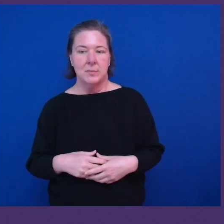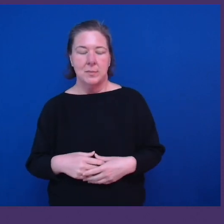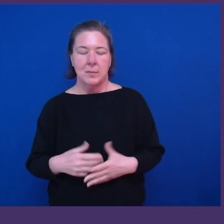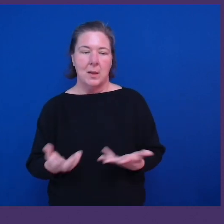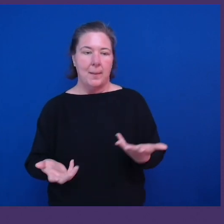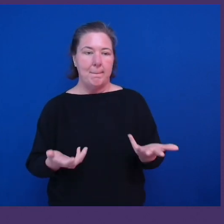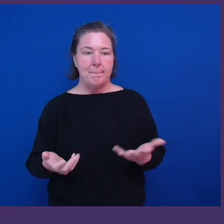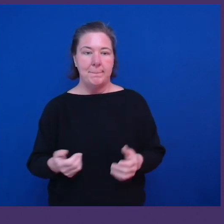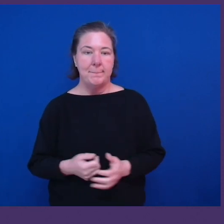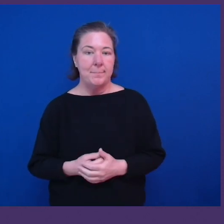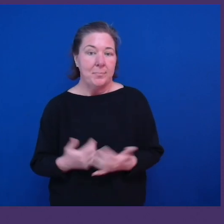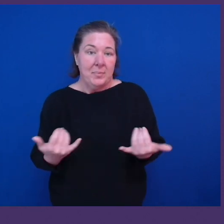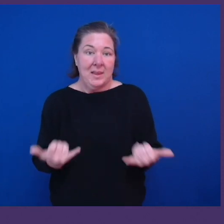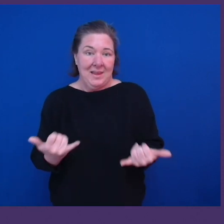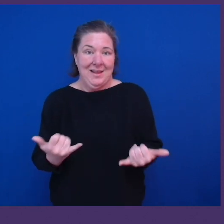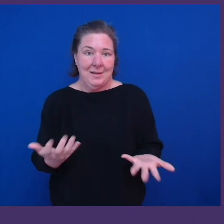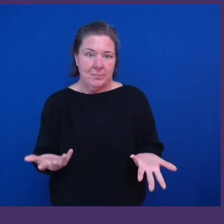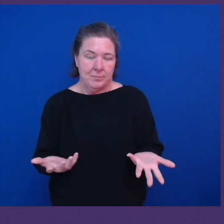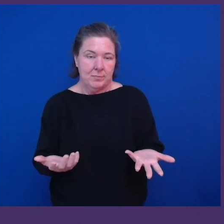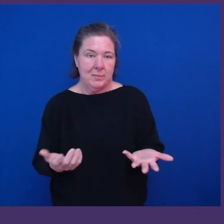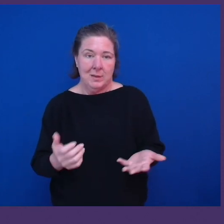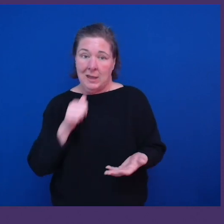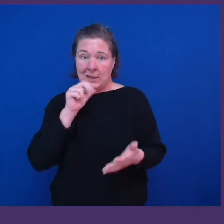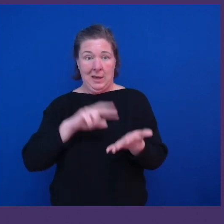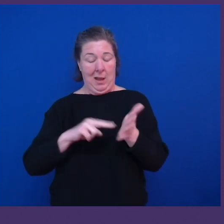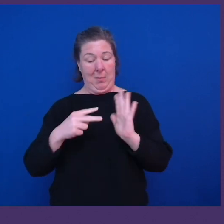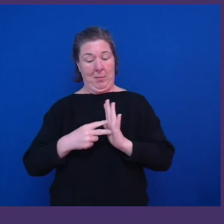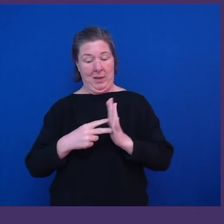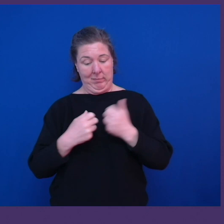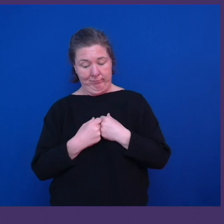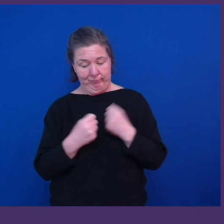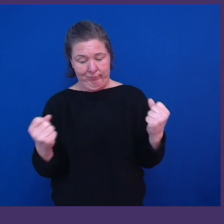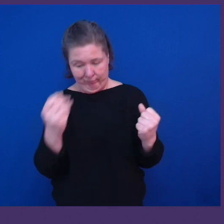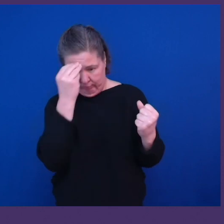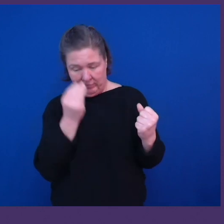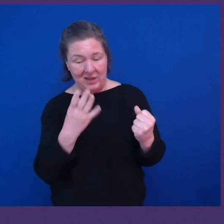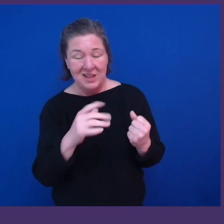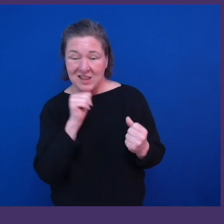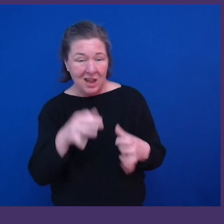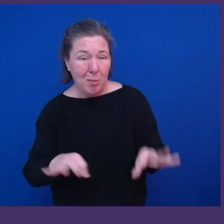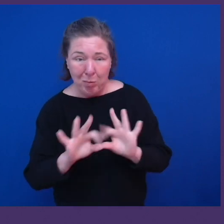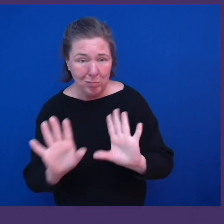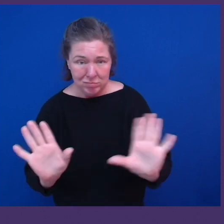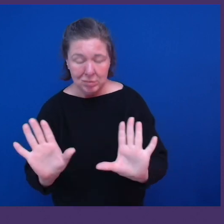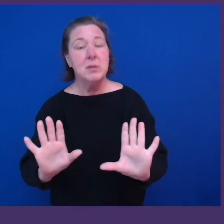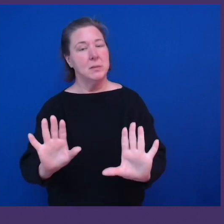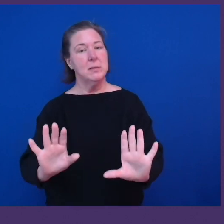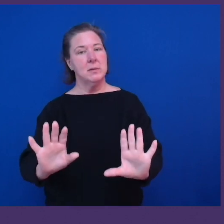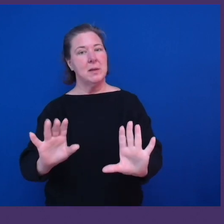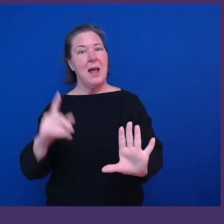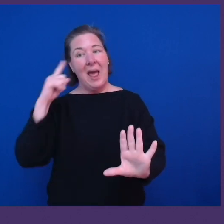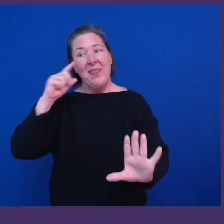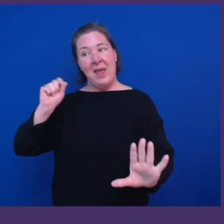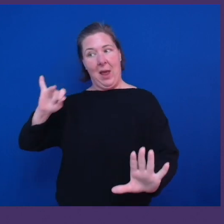Now, that's not to say that self-disclosure isn't really important, and I think AI can also help with that.